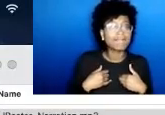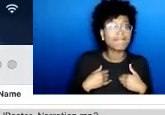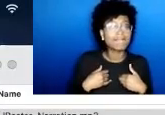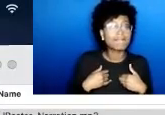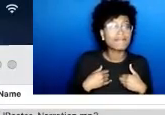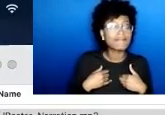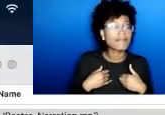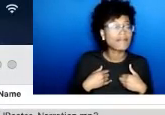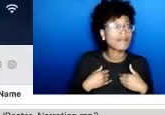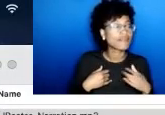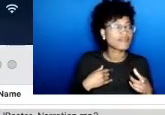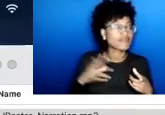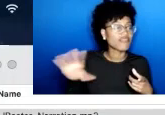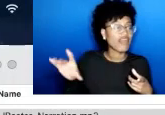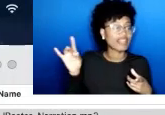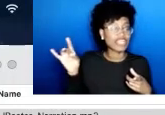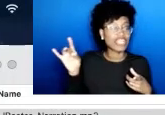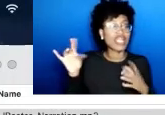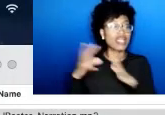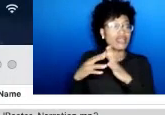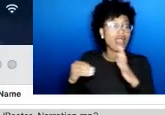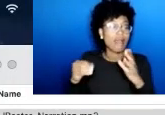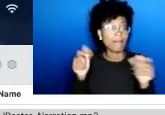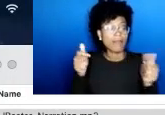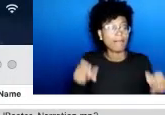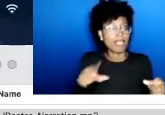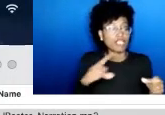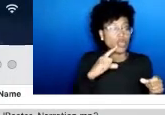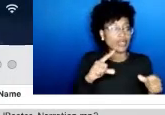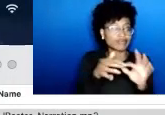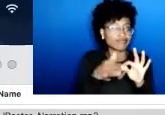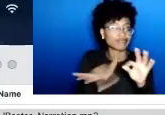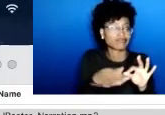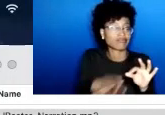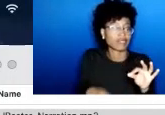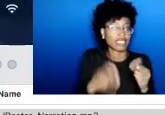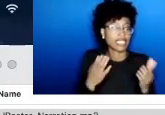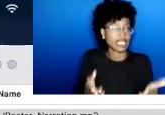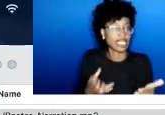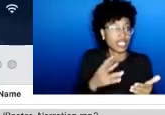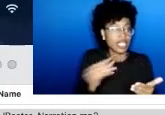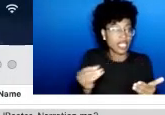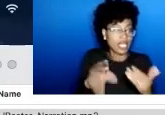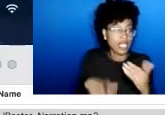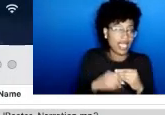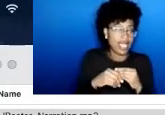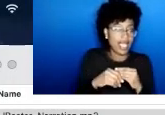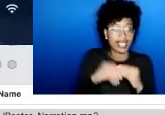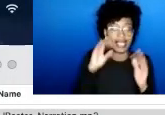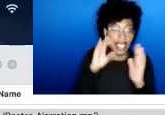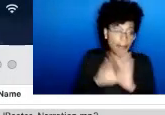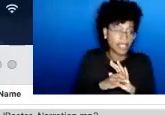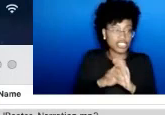You copy and paste your text in here. He can add images, video, sound files and the like